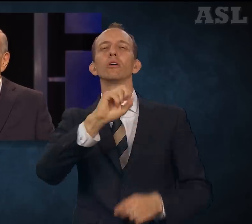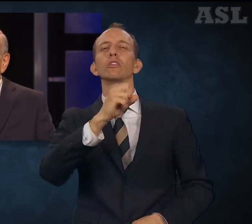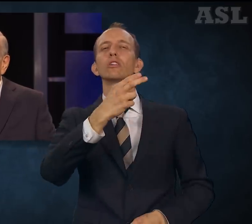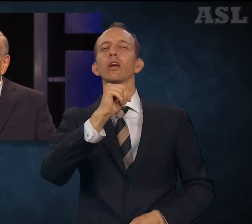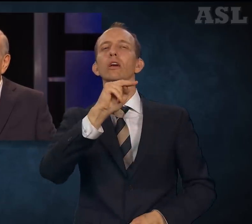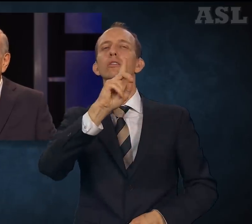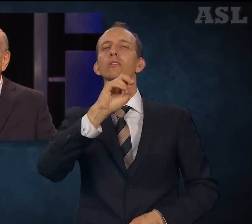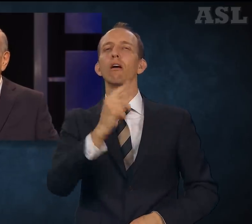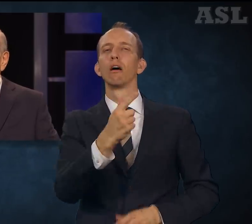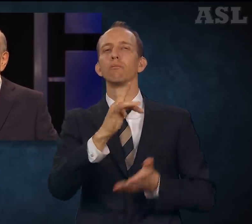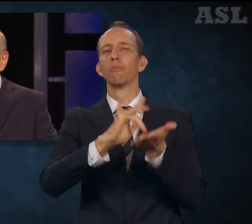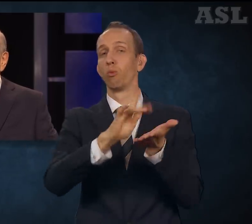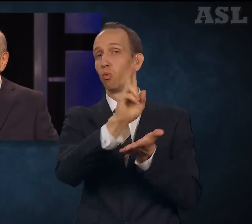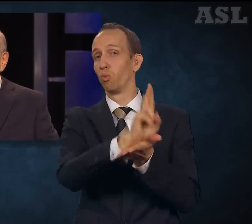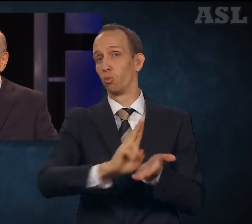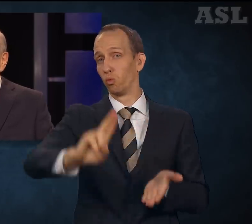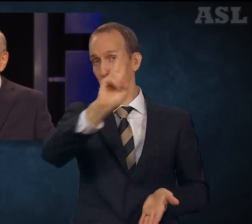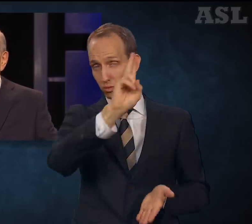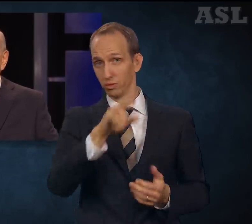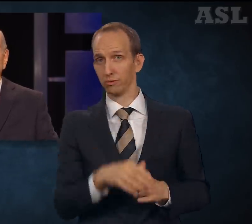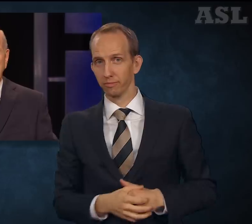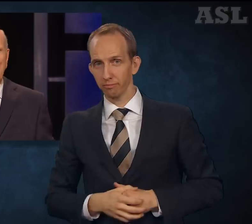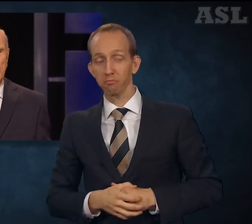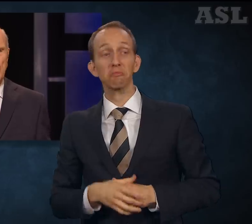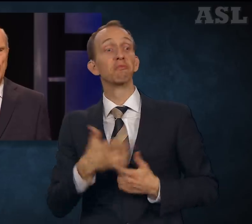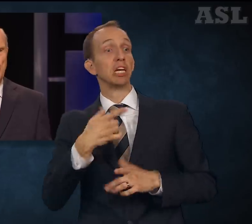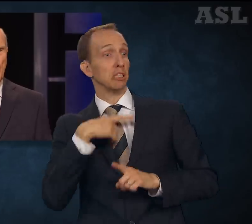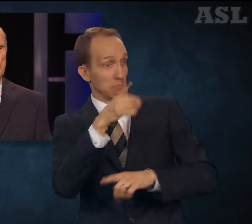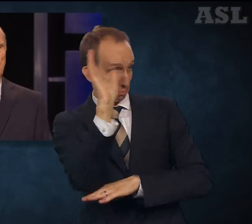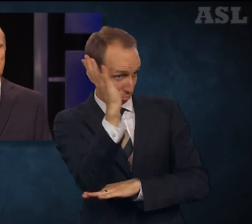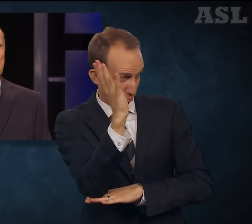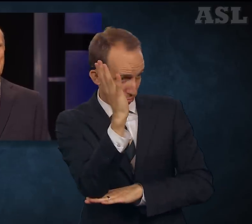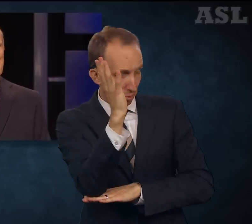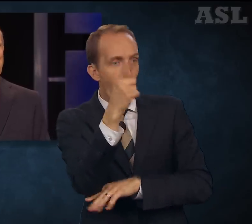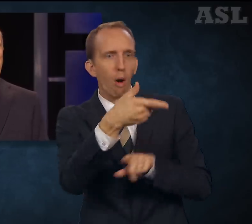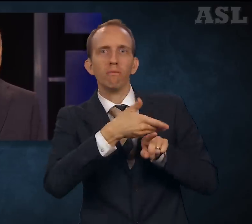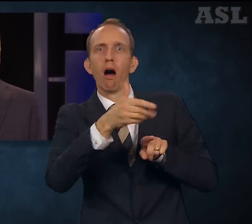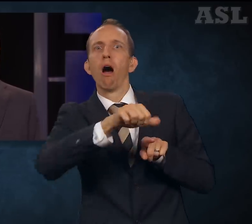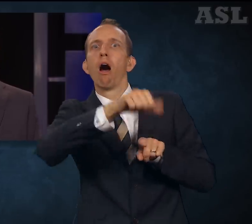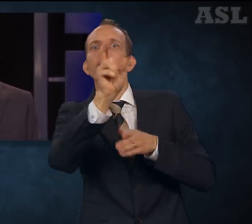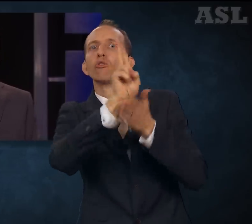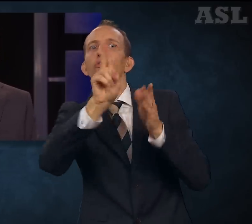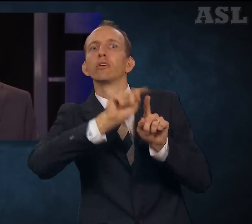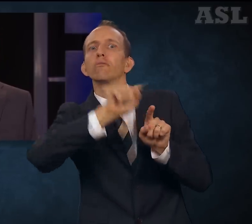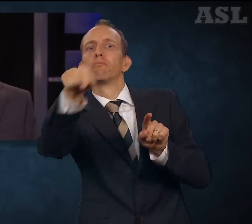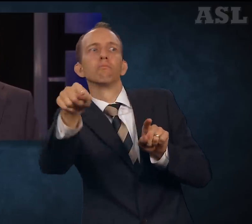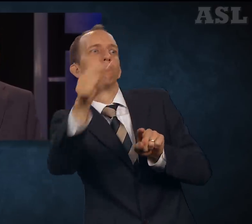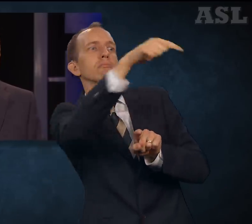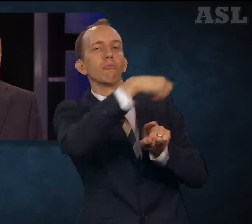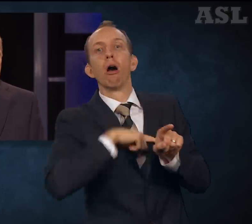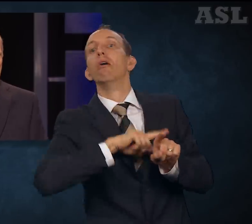SHANDONG MEDICAL UNIVERSITY IN JINAN, CHINA.